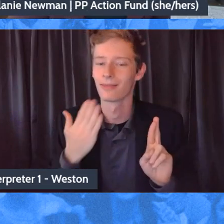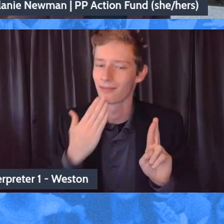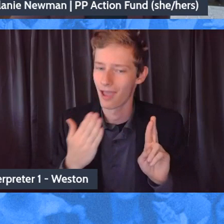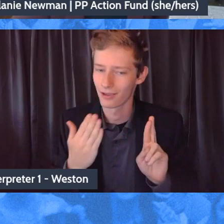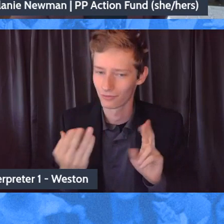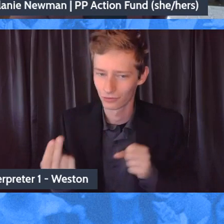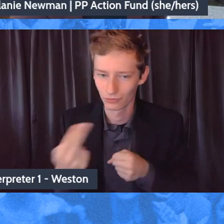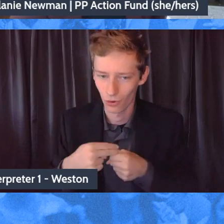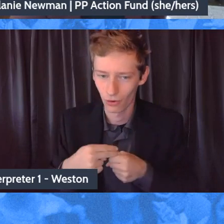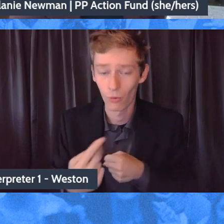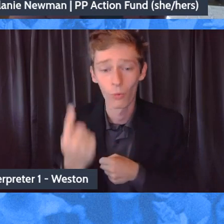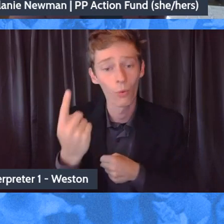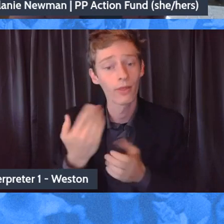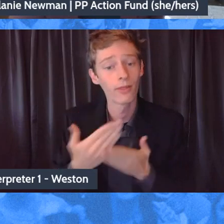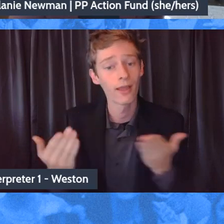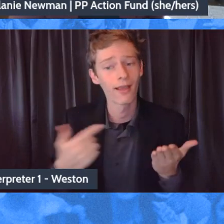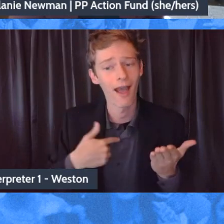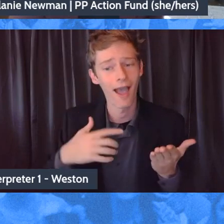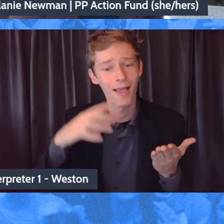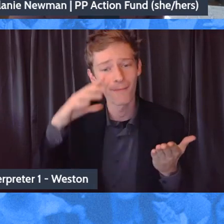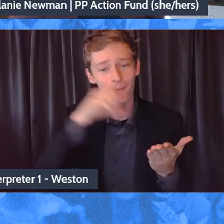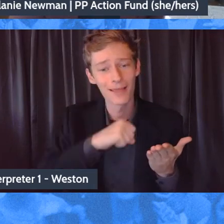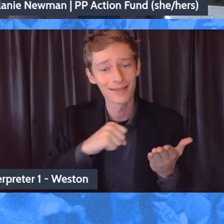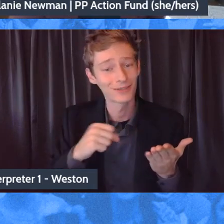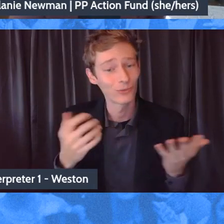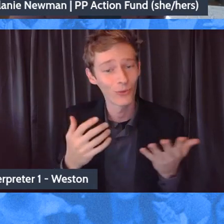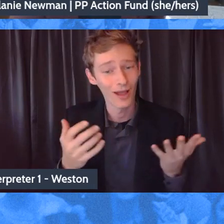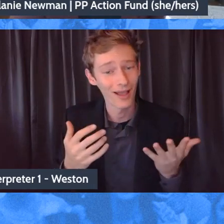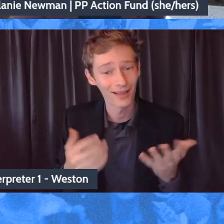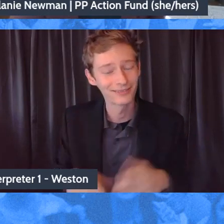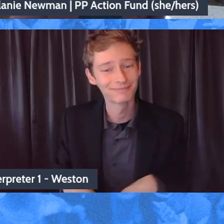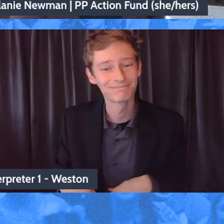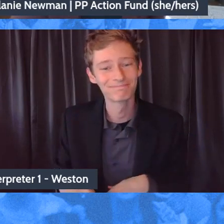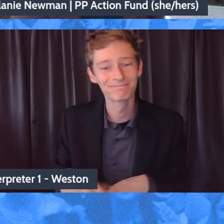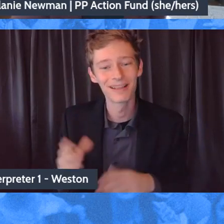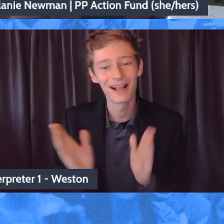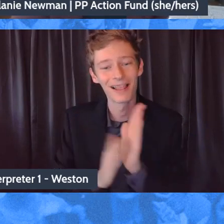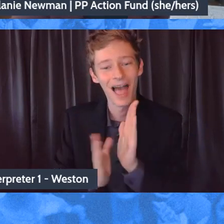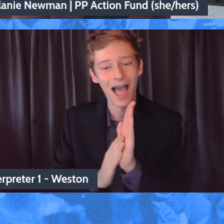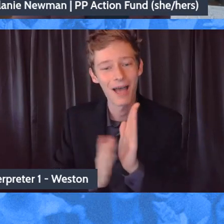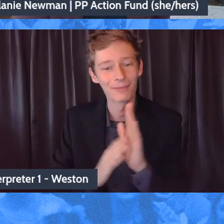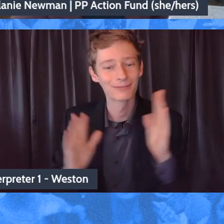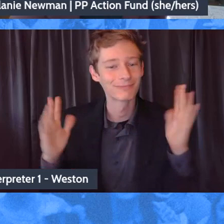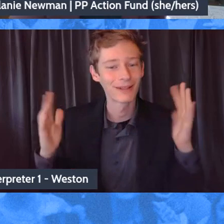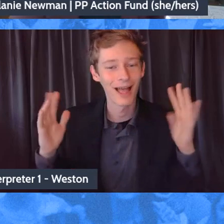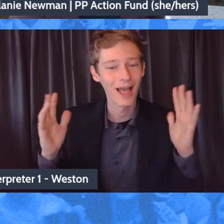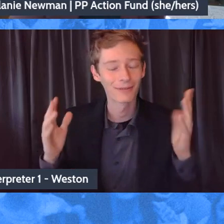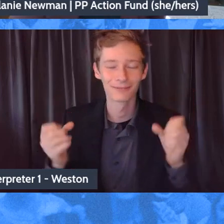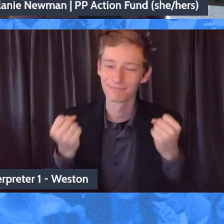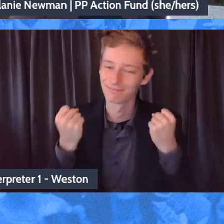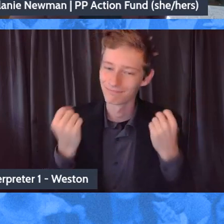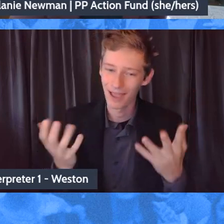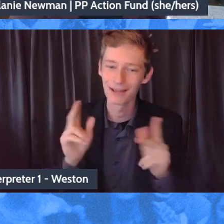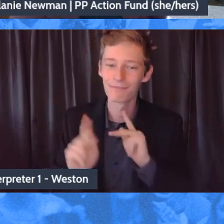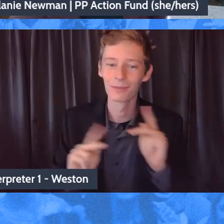One of the things I miss about all of this is the clapping. I'm sure there's a lot of clapping for all the work that you're doing. So thank you.